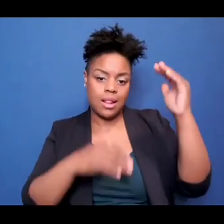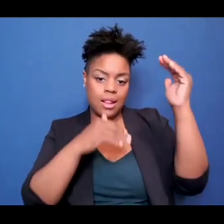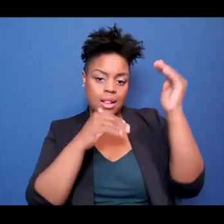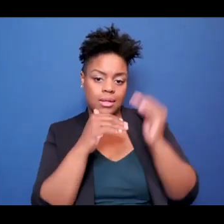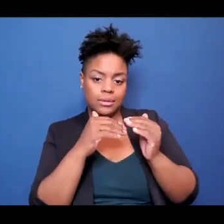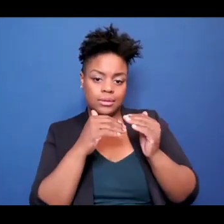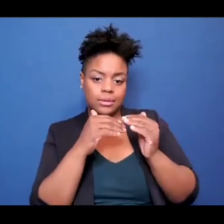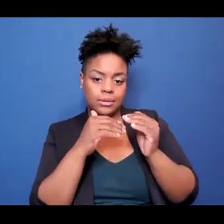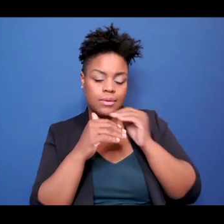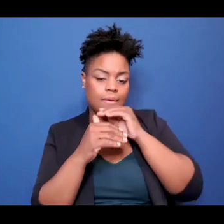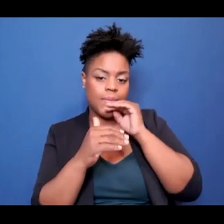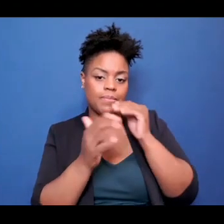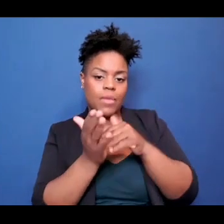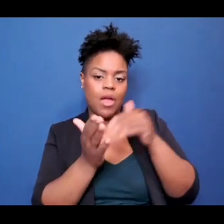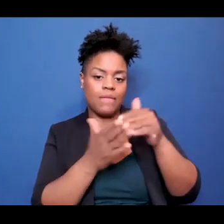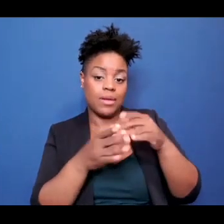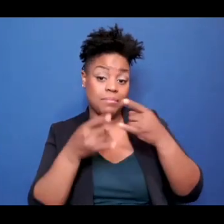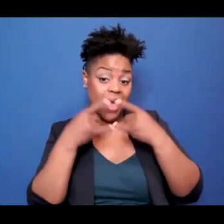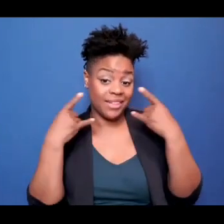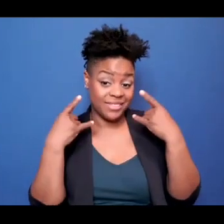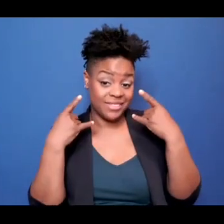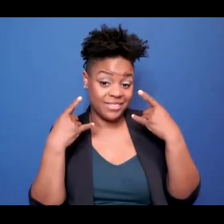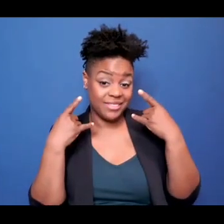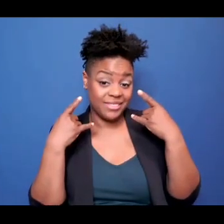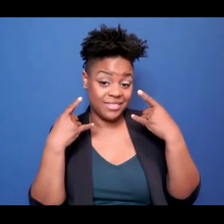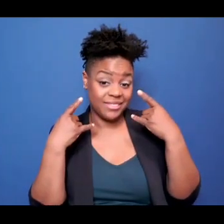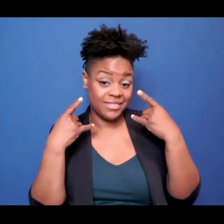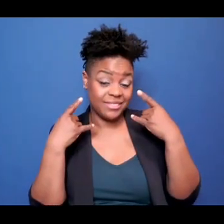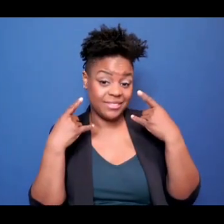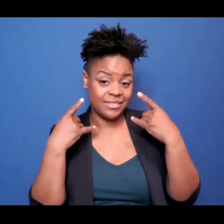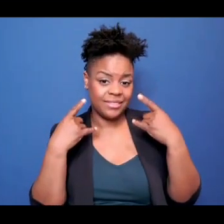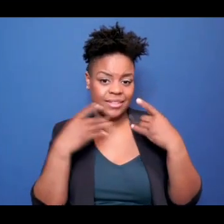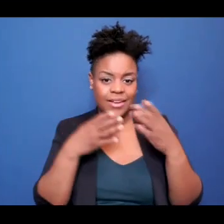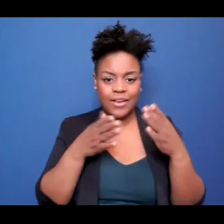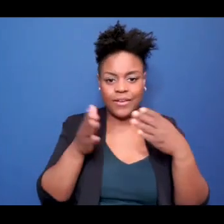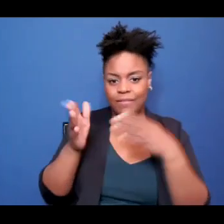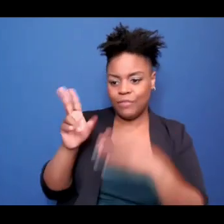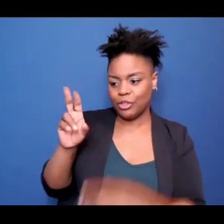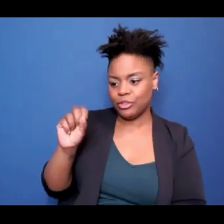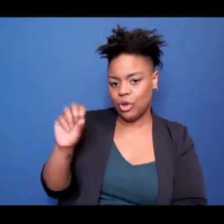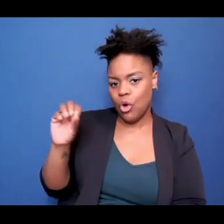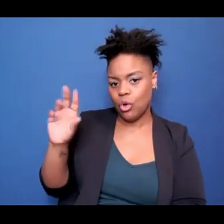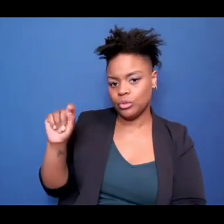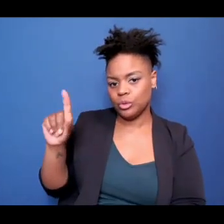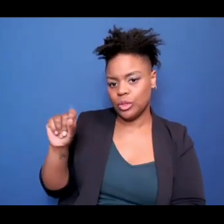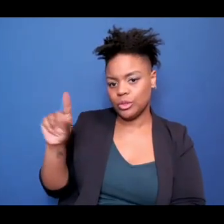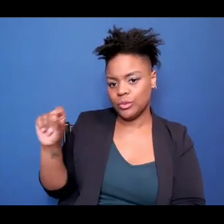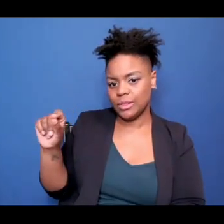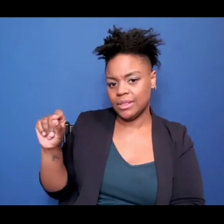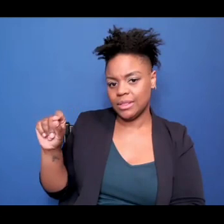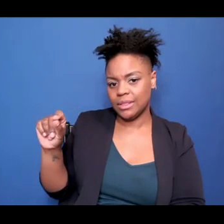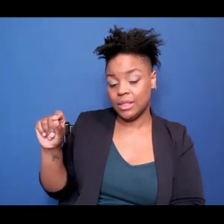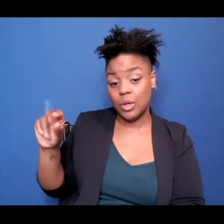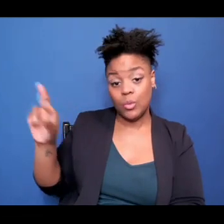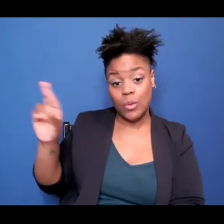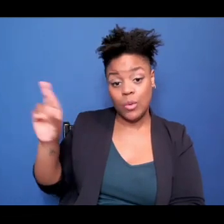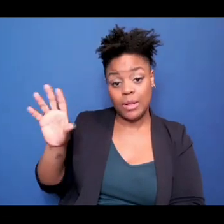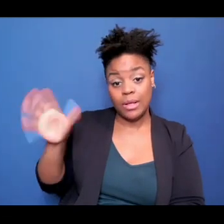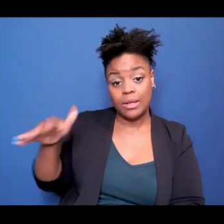WERE THE LEAST LIKELY TO WEAR MASKS AND THIS SLIDE SHOWS DATA FROM OCTOBER 2020 IN WHICH